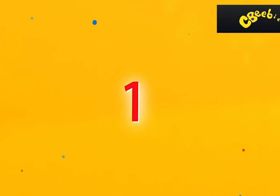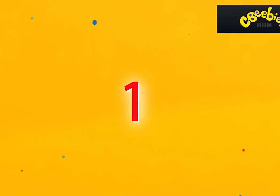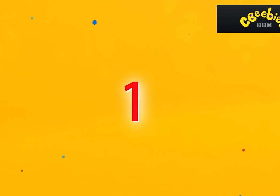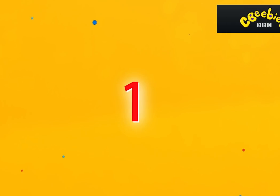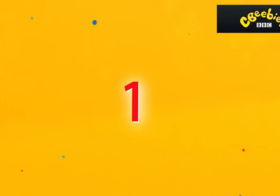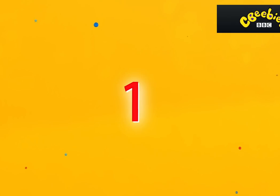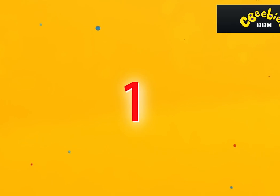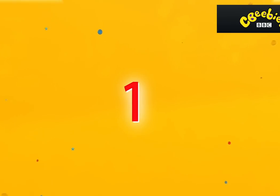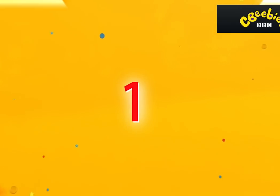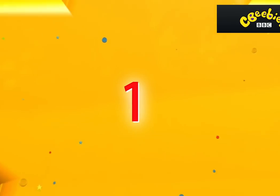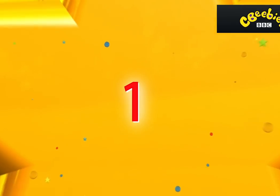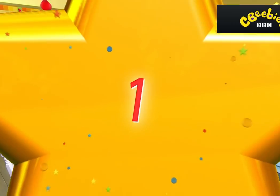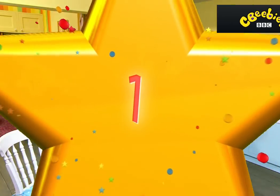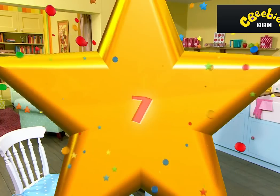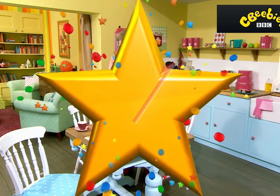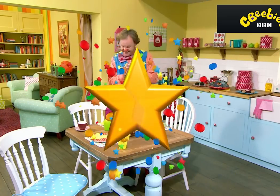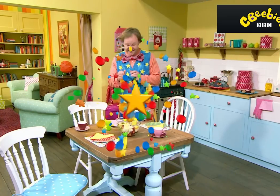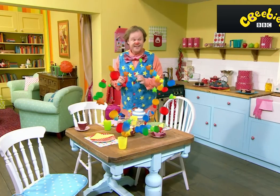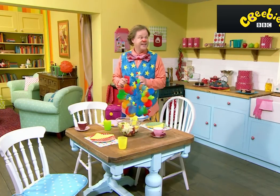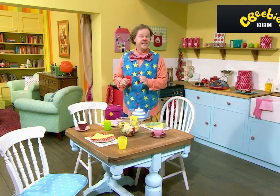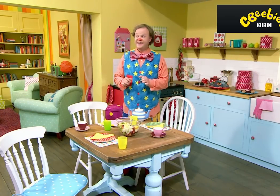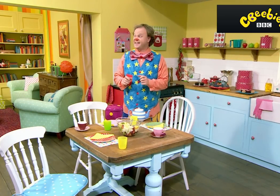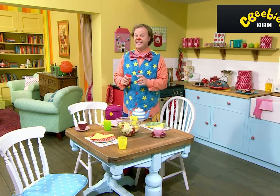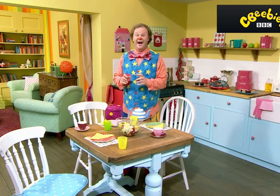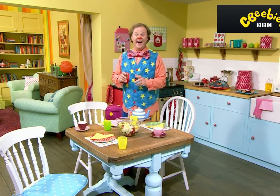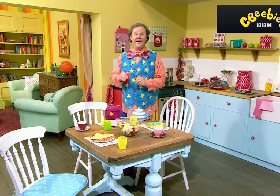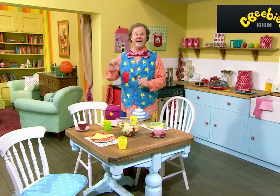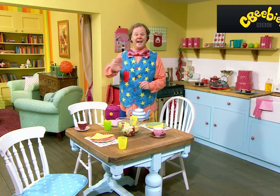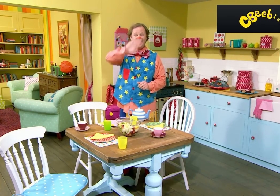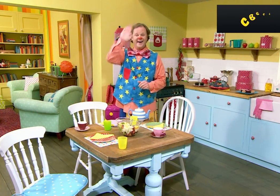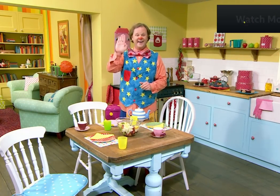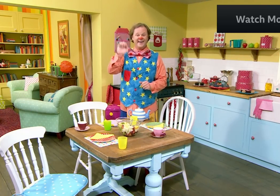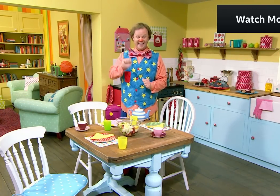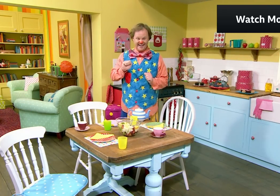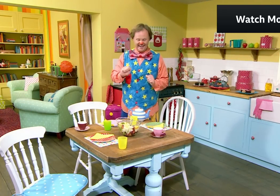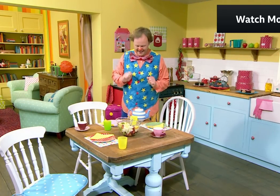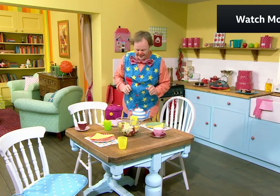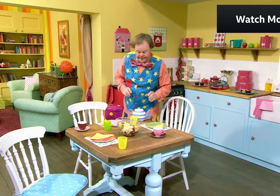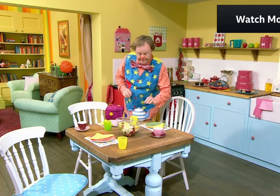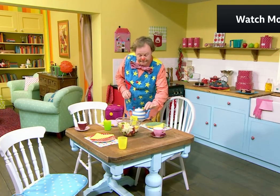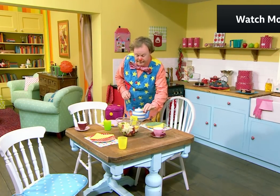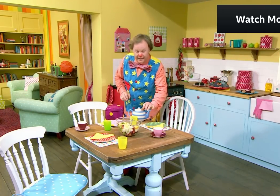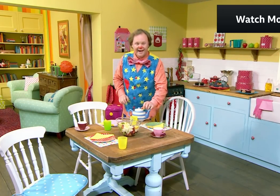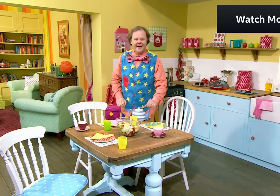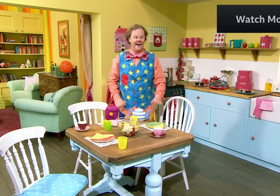number one hello mr tumbler oh hello are you ready for your tea party